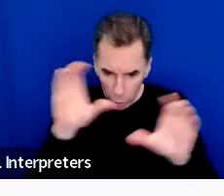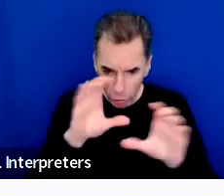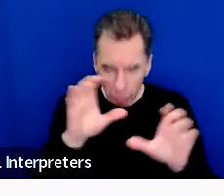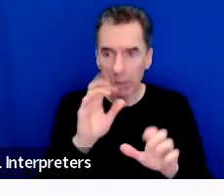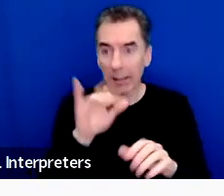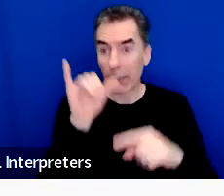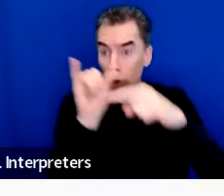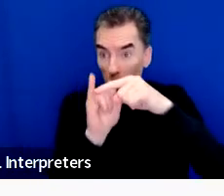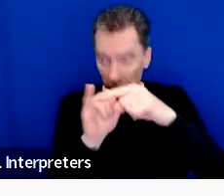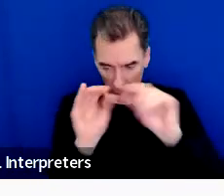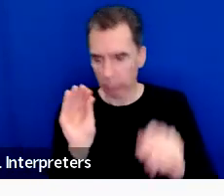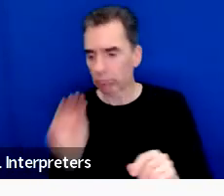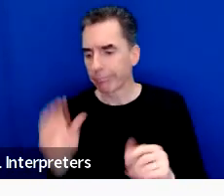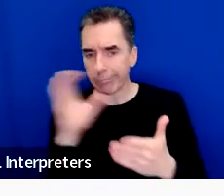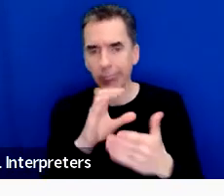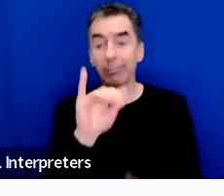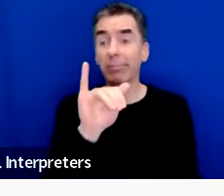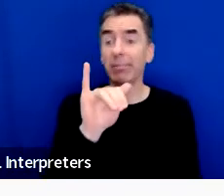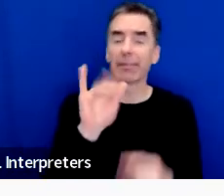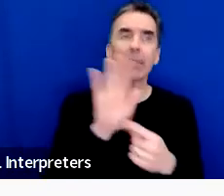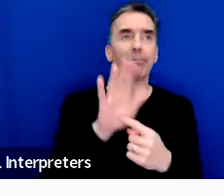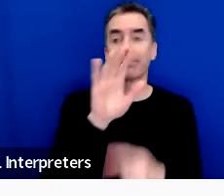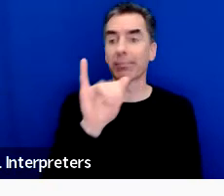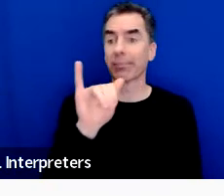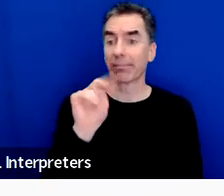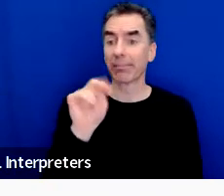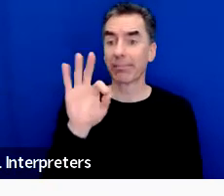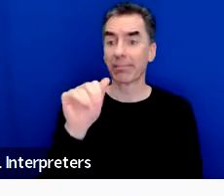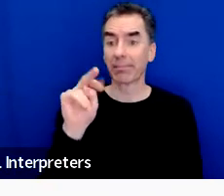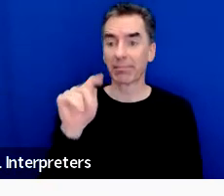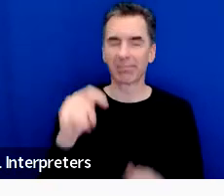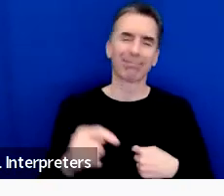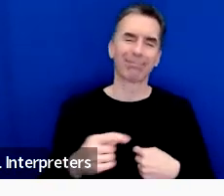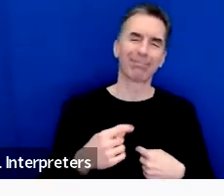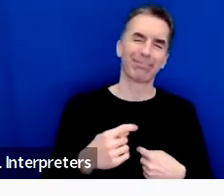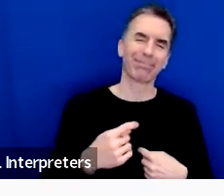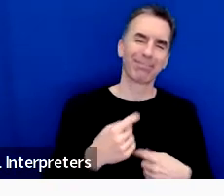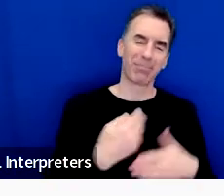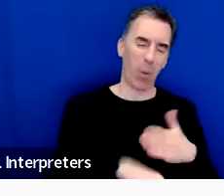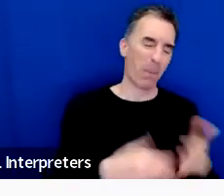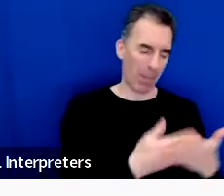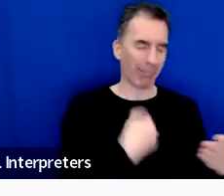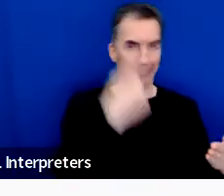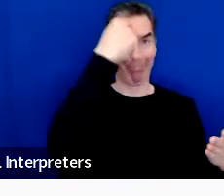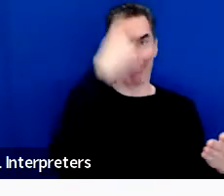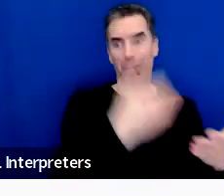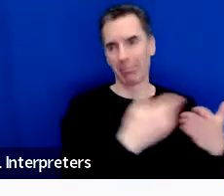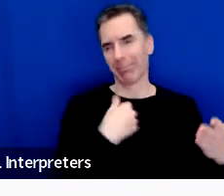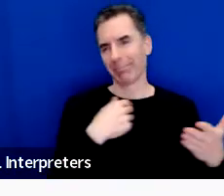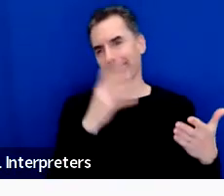they can search for things like Infant I Have a Baby, so infant is on my mind. They can also if they find